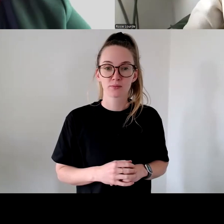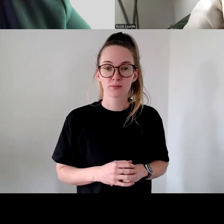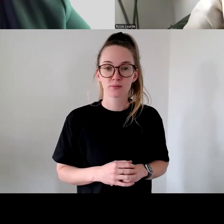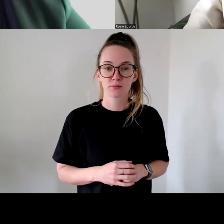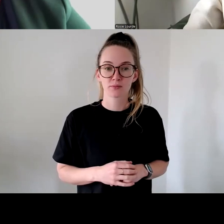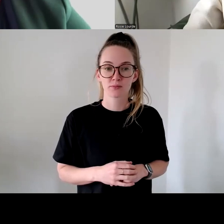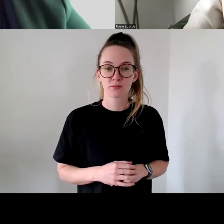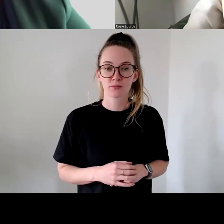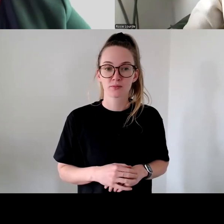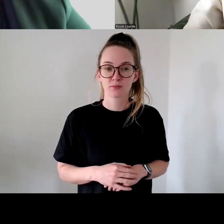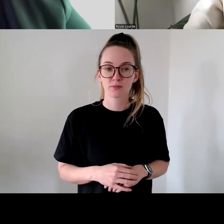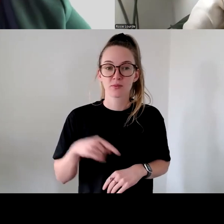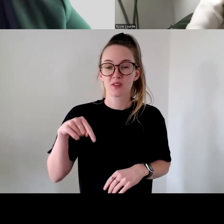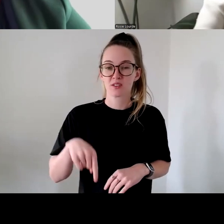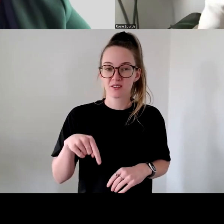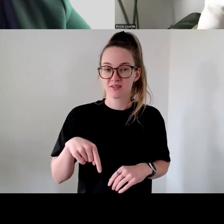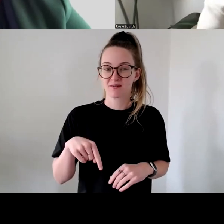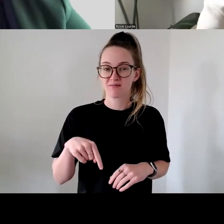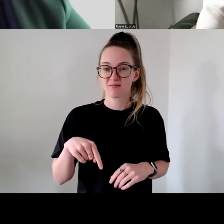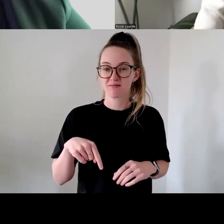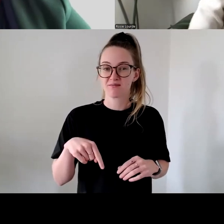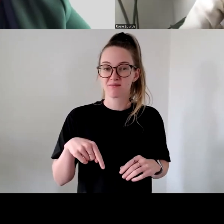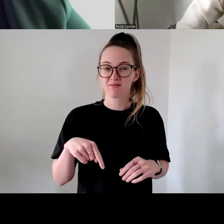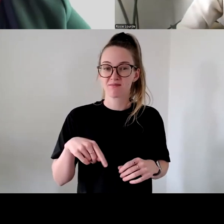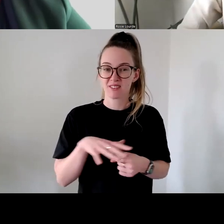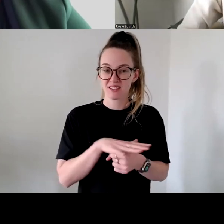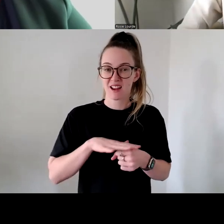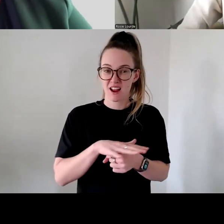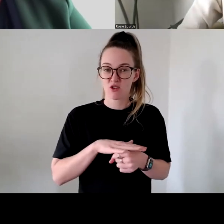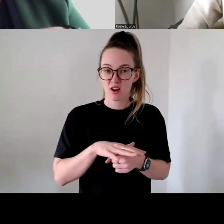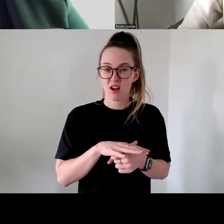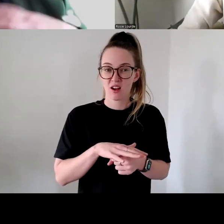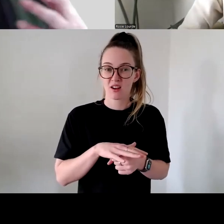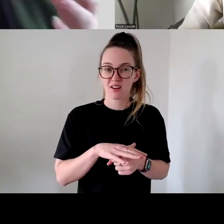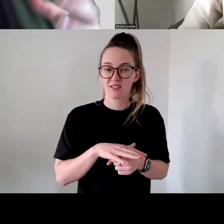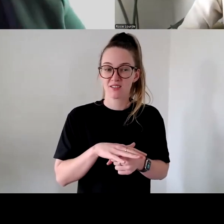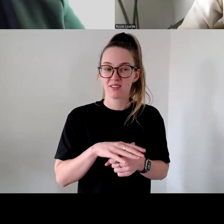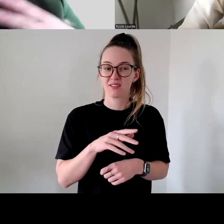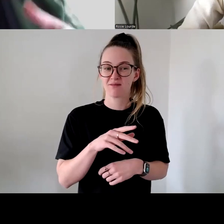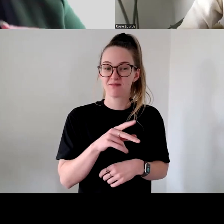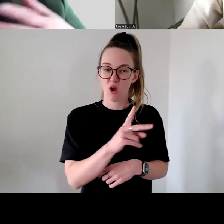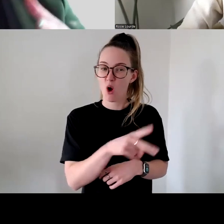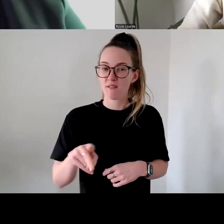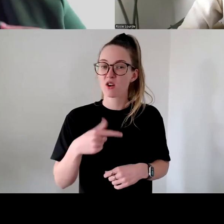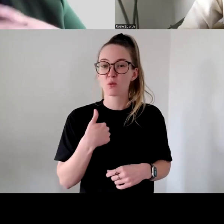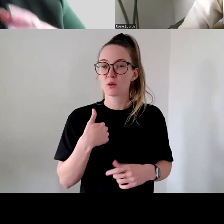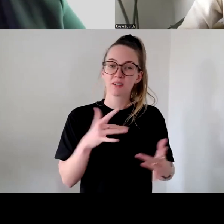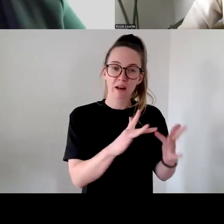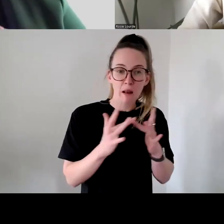does require a lot of, it's actually, quite often free work and networking which actually